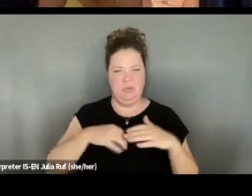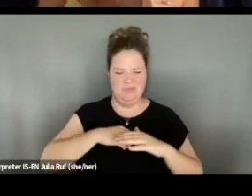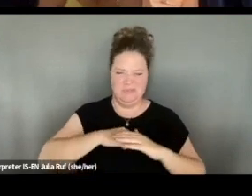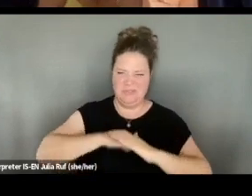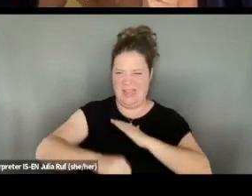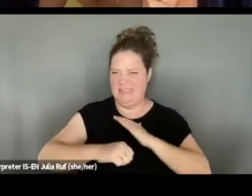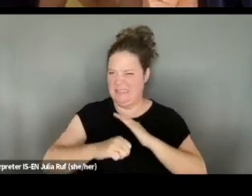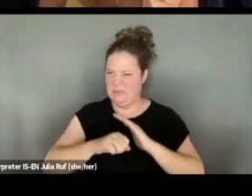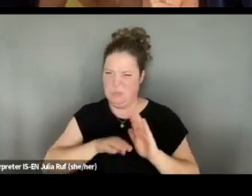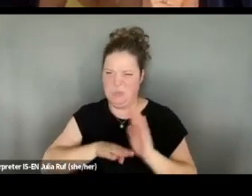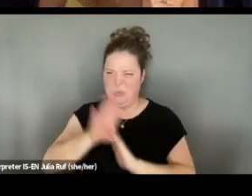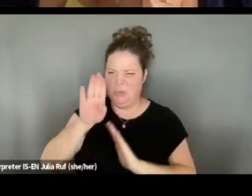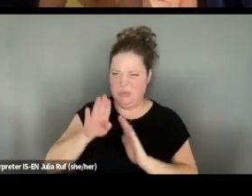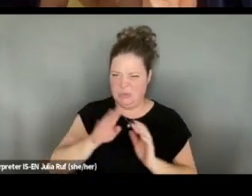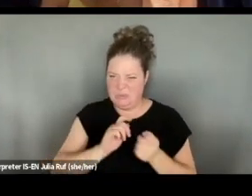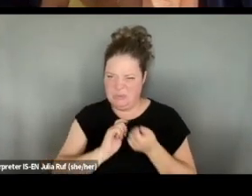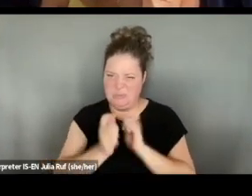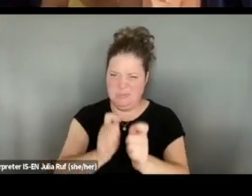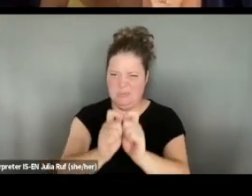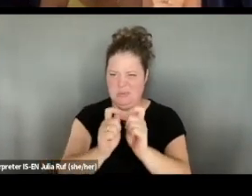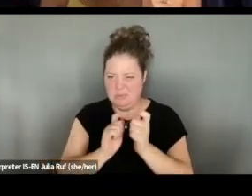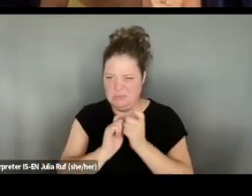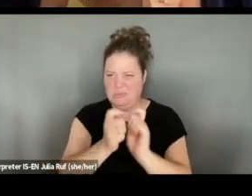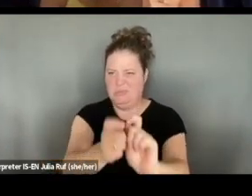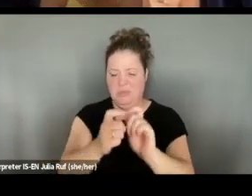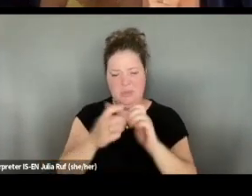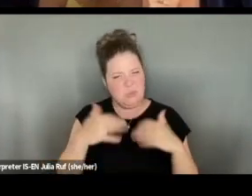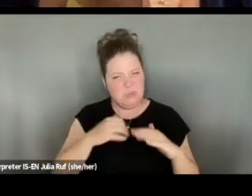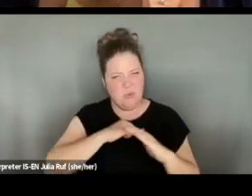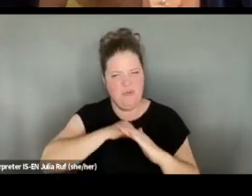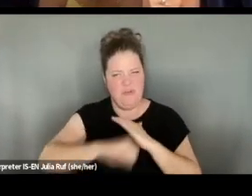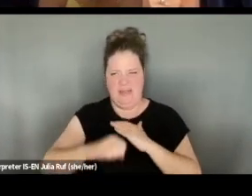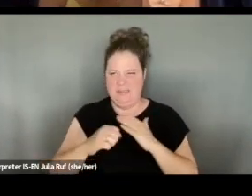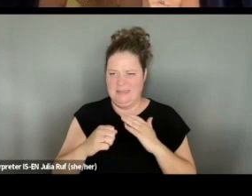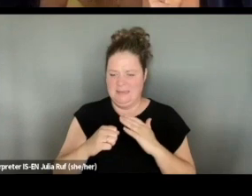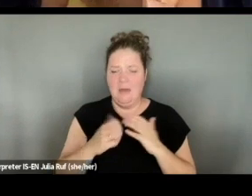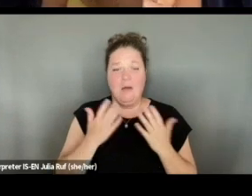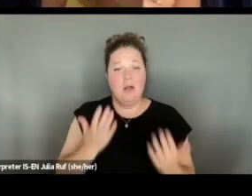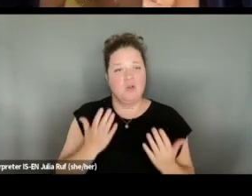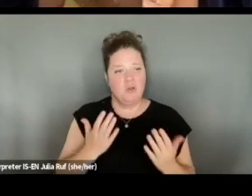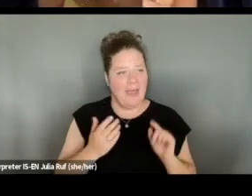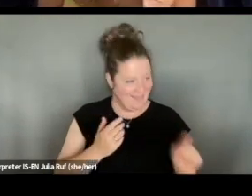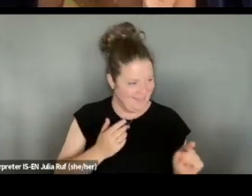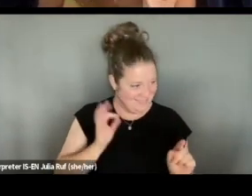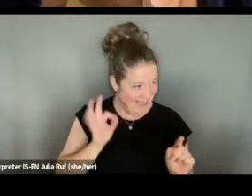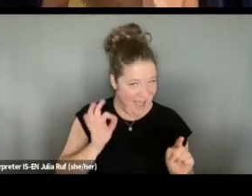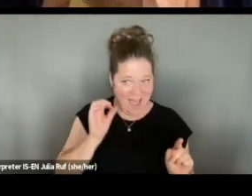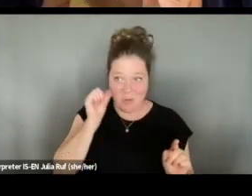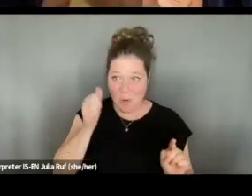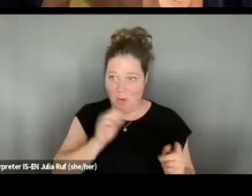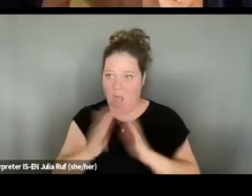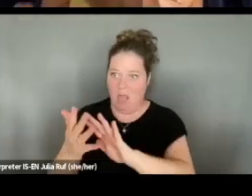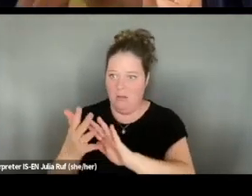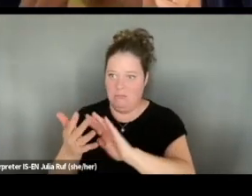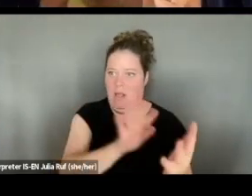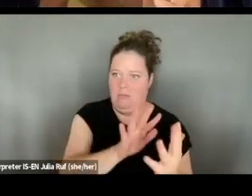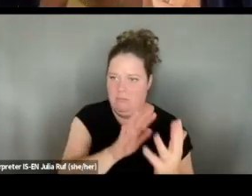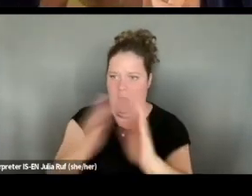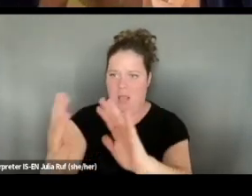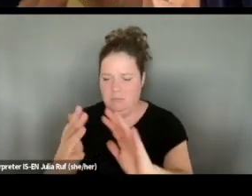technical development can make anyone kind of car sick, because it's so fast developing, at least now with AI and everything,